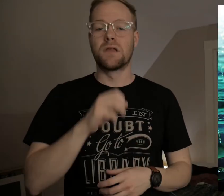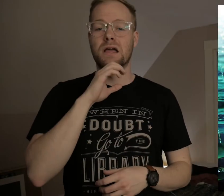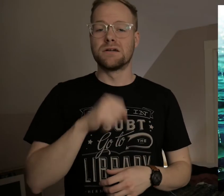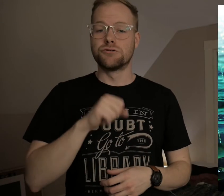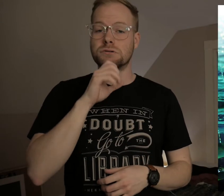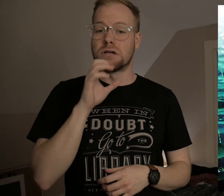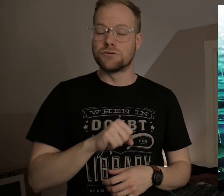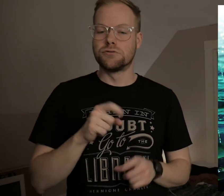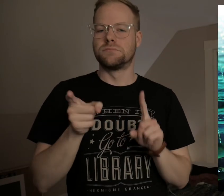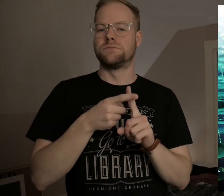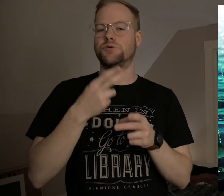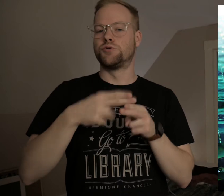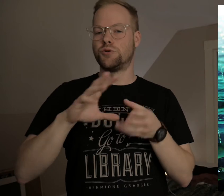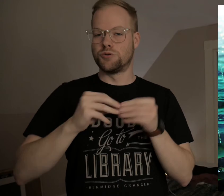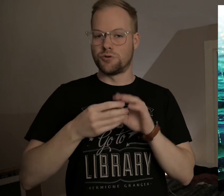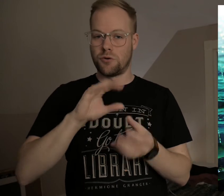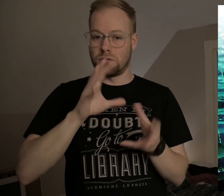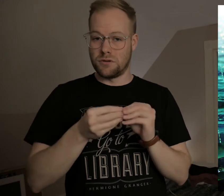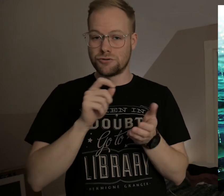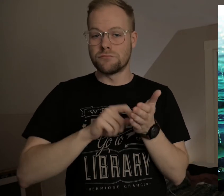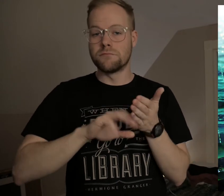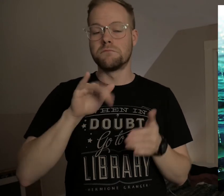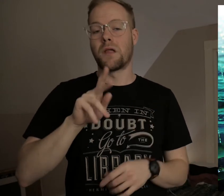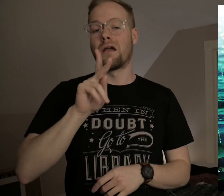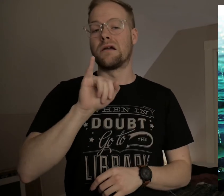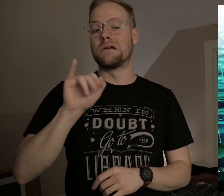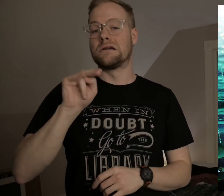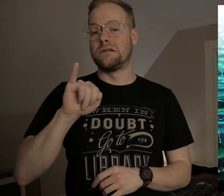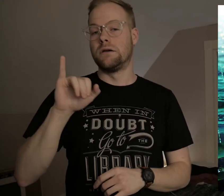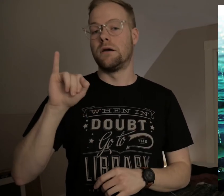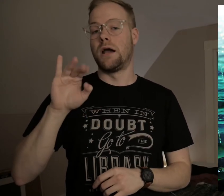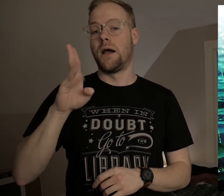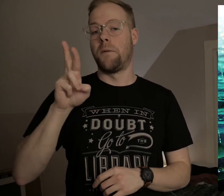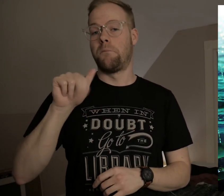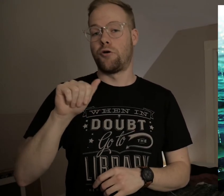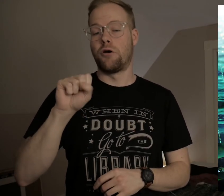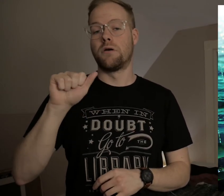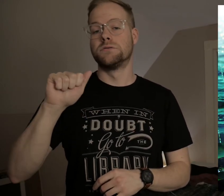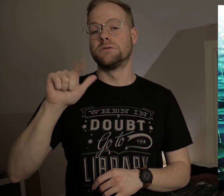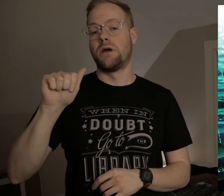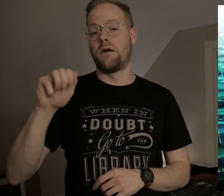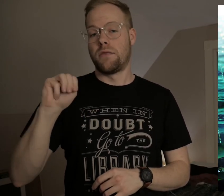Ancient, Ancient is a debut short story collection by Kiini Ibura Salaam.